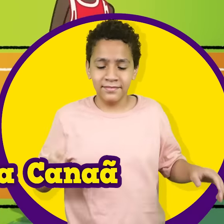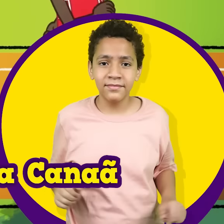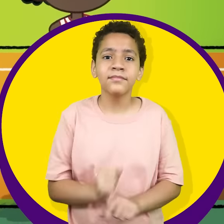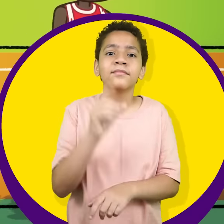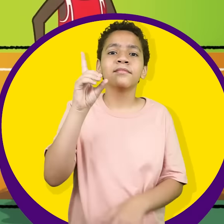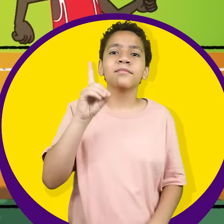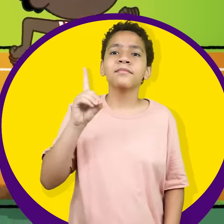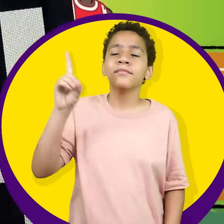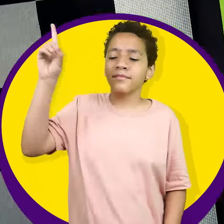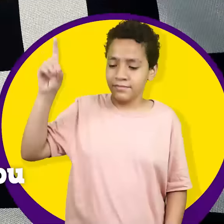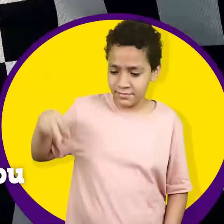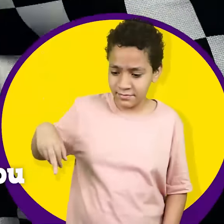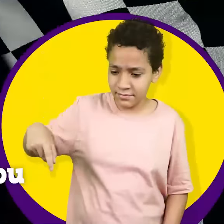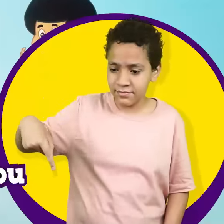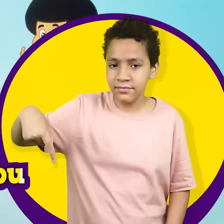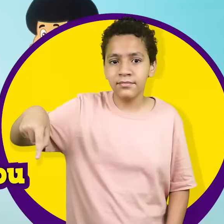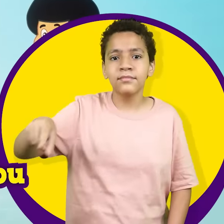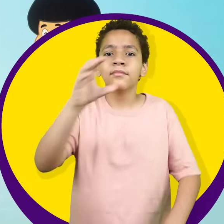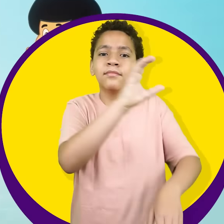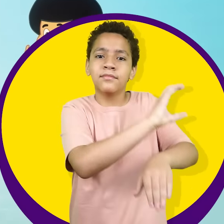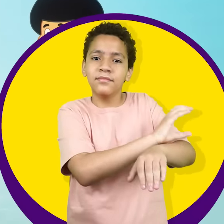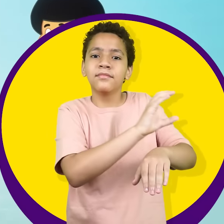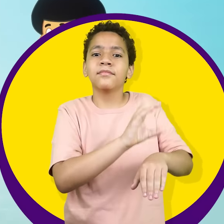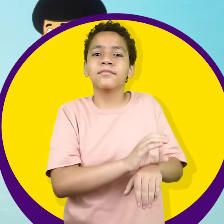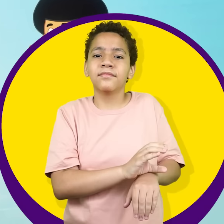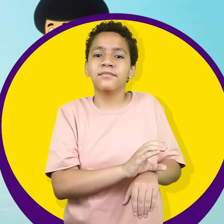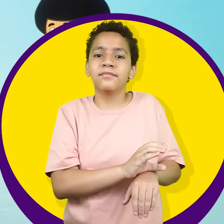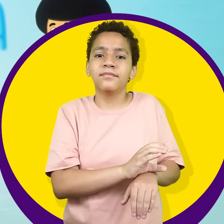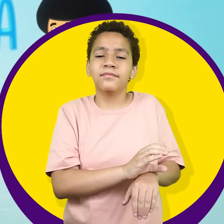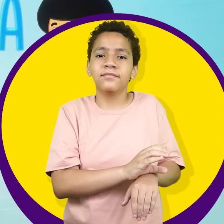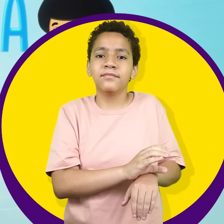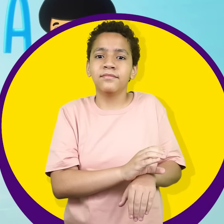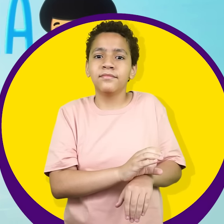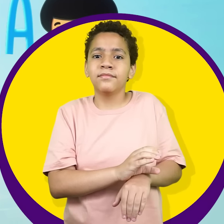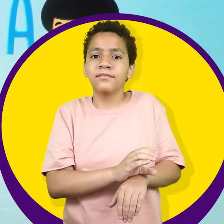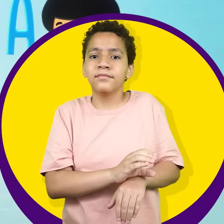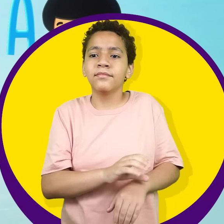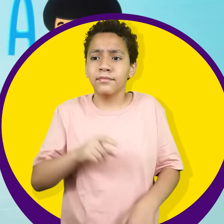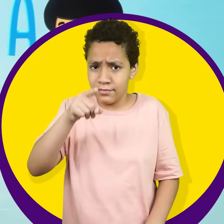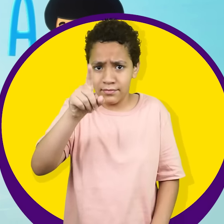GLORY TO GOD WALKING I'M GOING TO CANAAN IF YOU WON'T